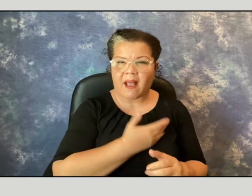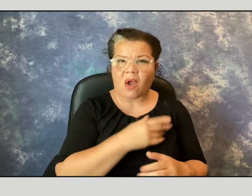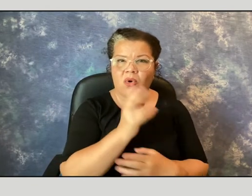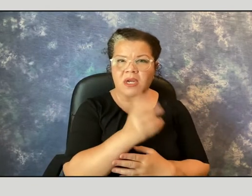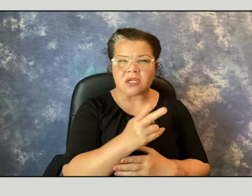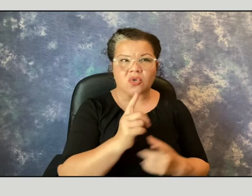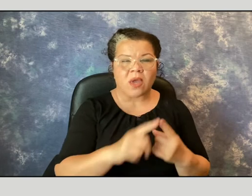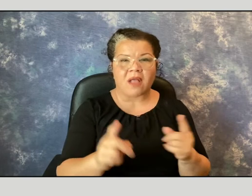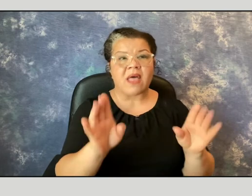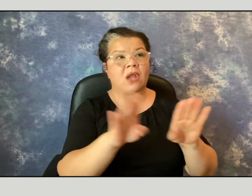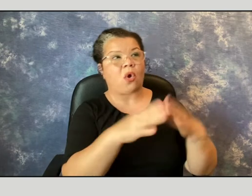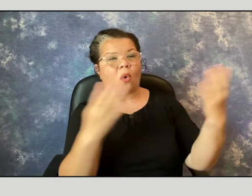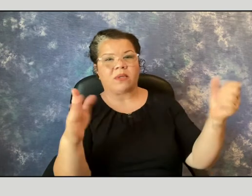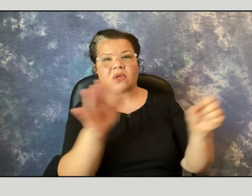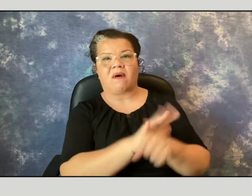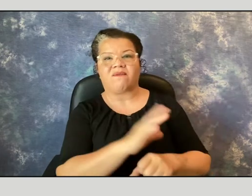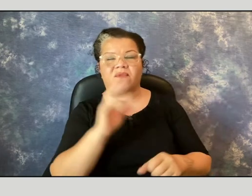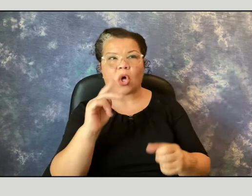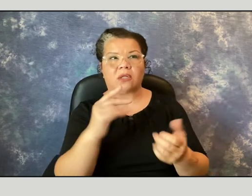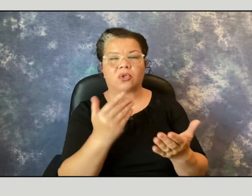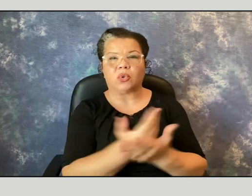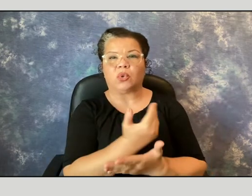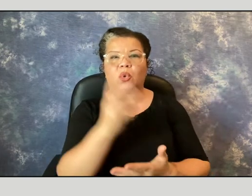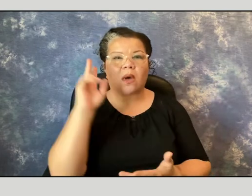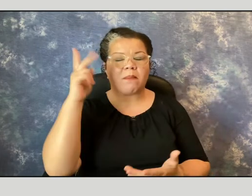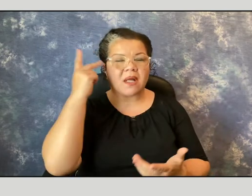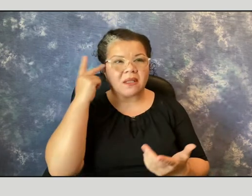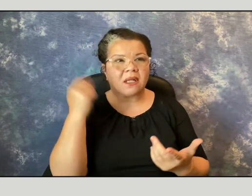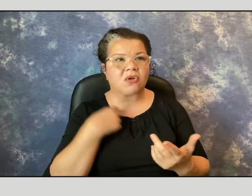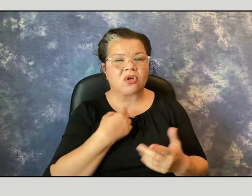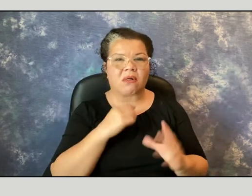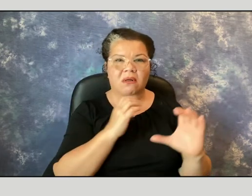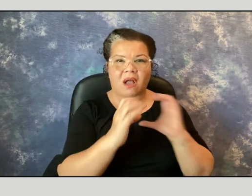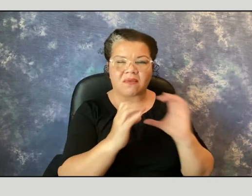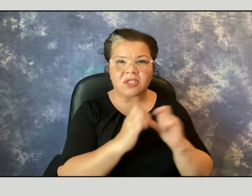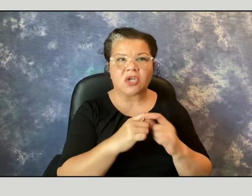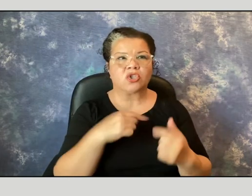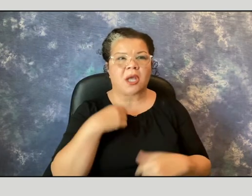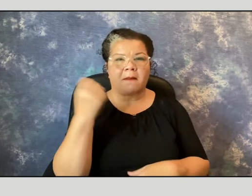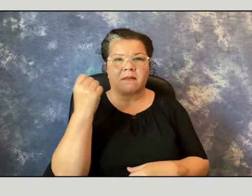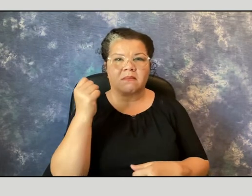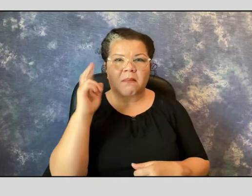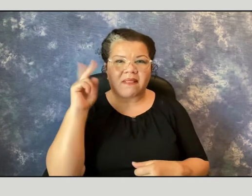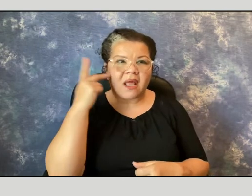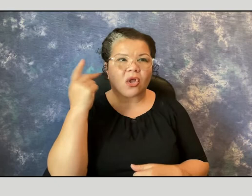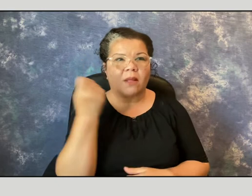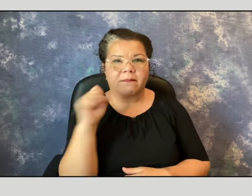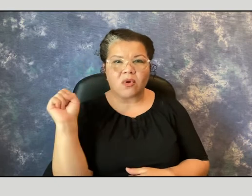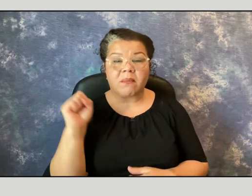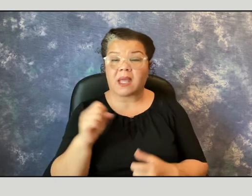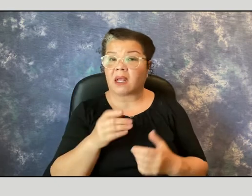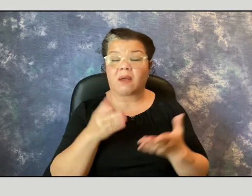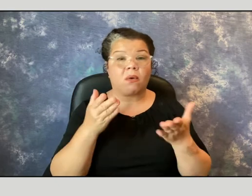entirely new political movements, and I think the best way we can honor that and honor those we lost and all of that is